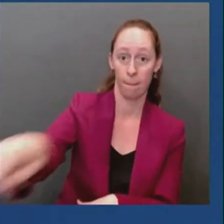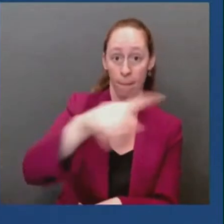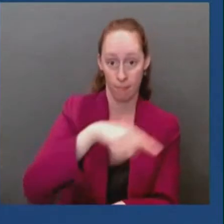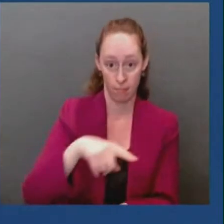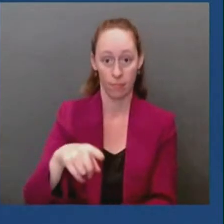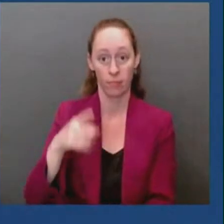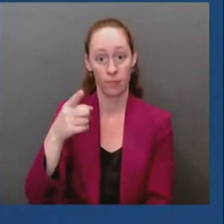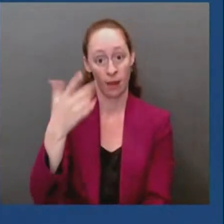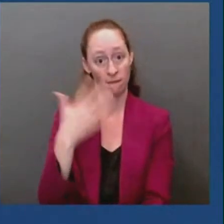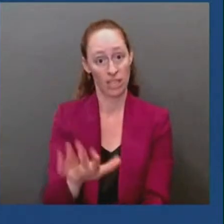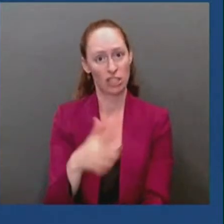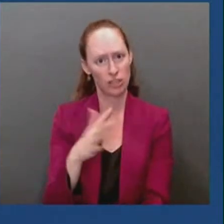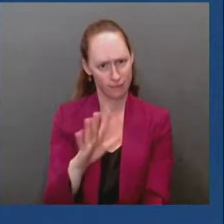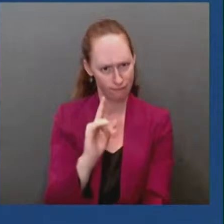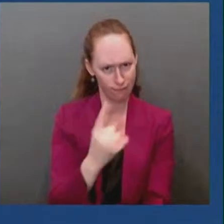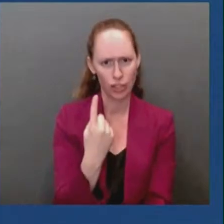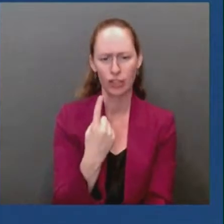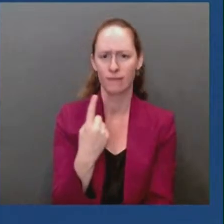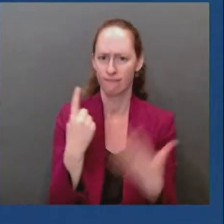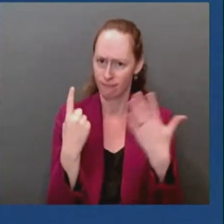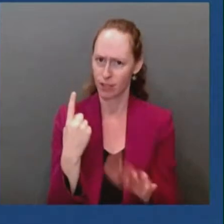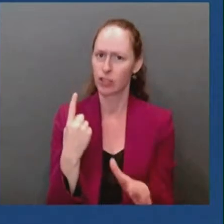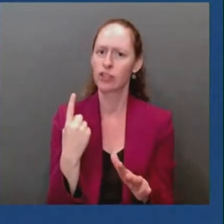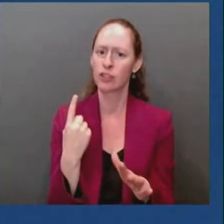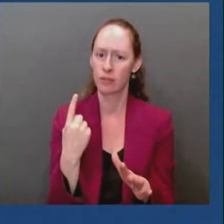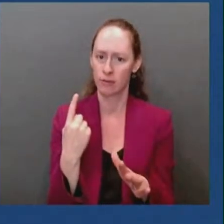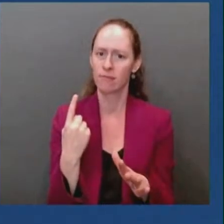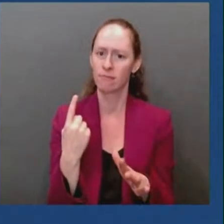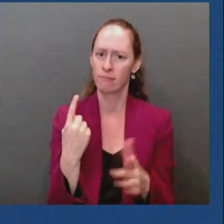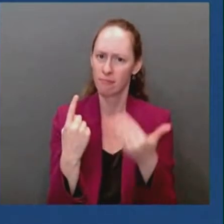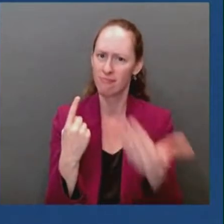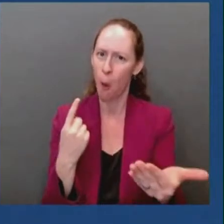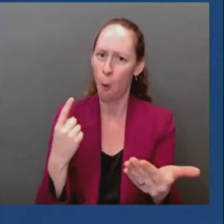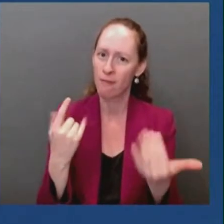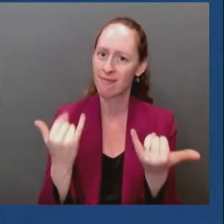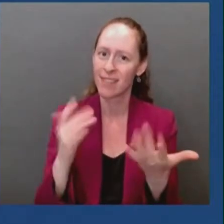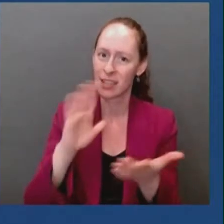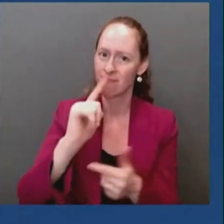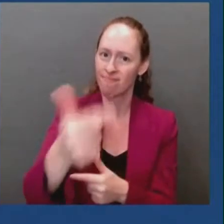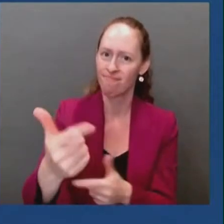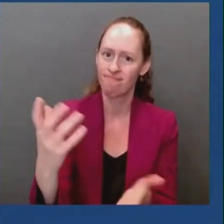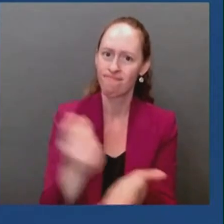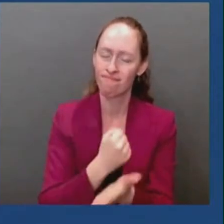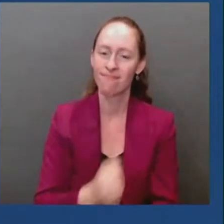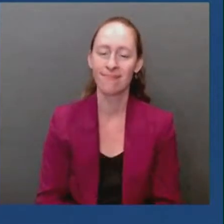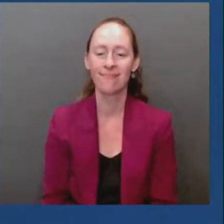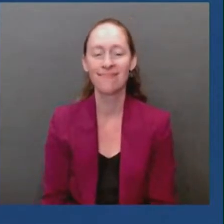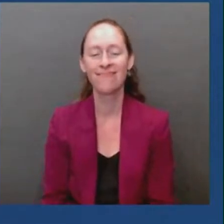19 SHOT. NOW HERE ARE A COUPLE CAVEATS BECAUSE THERE ARE ALWAYS A FEW